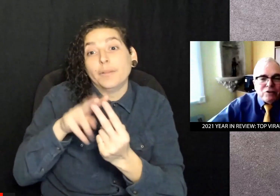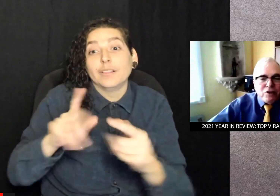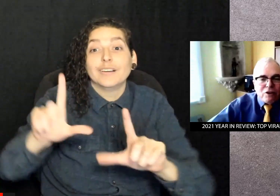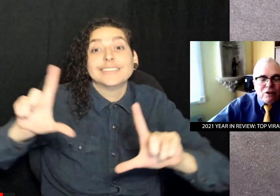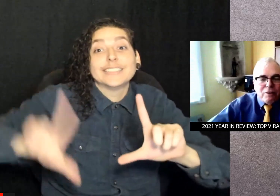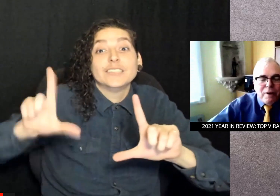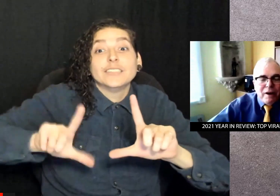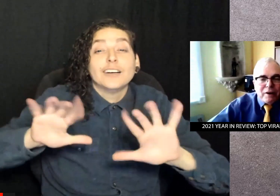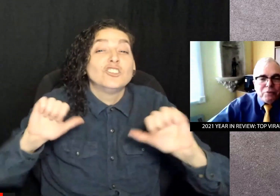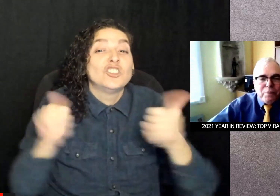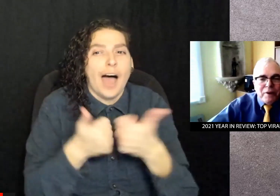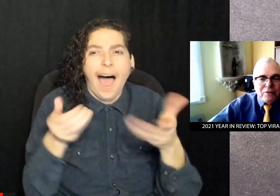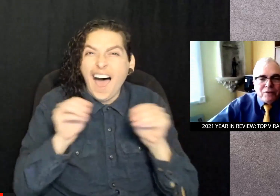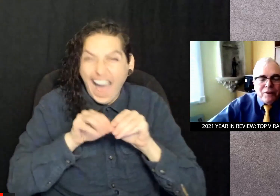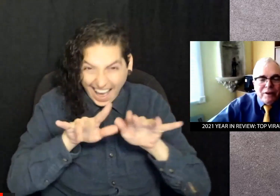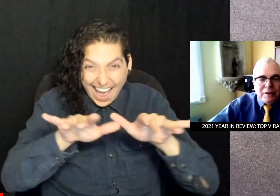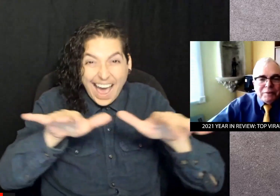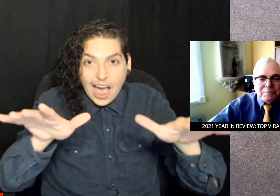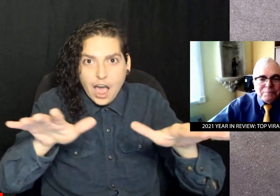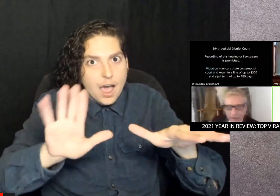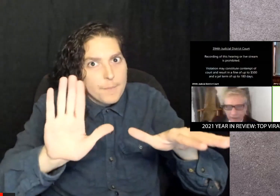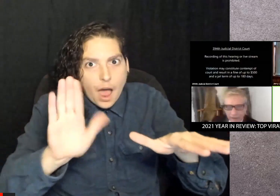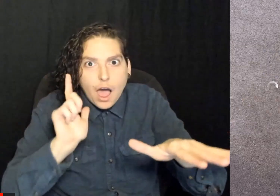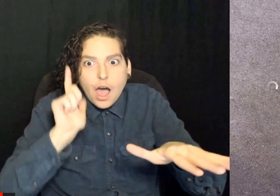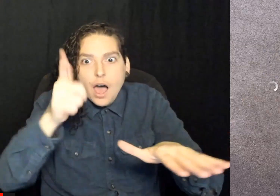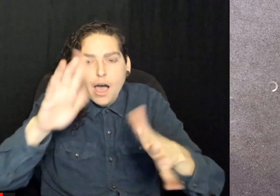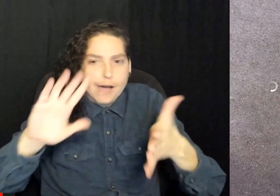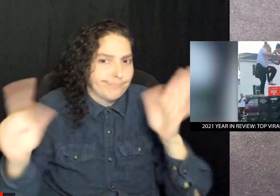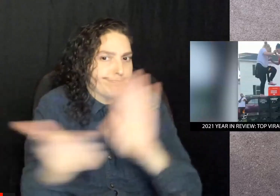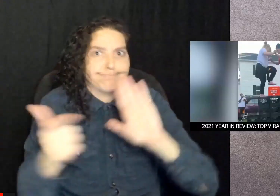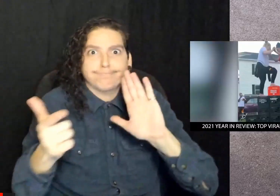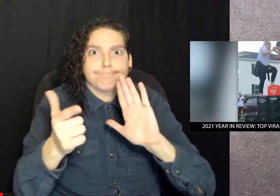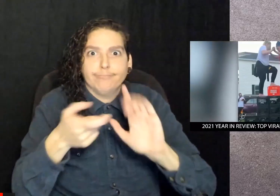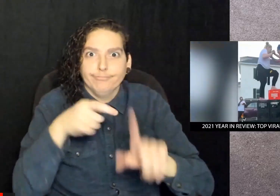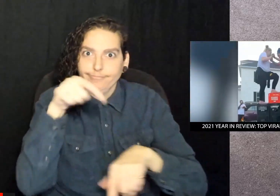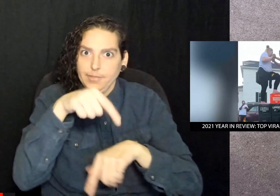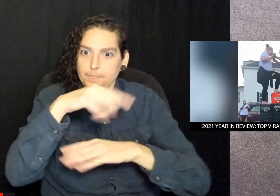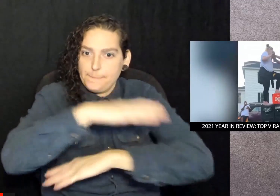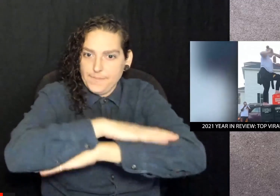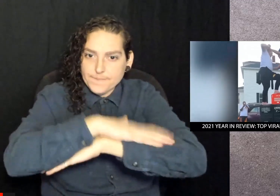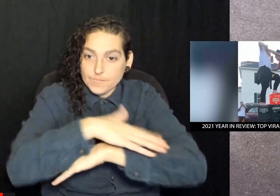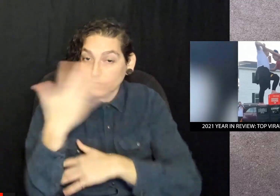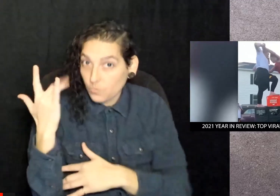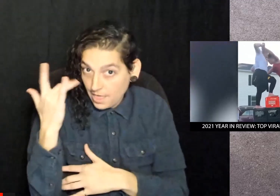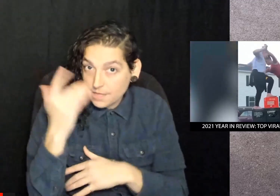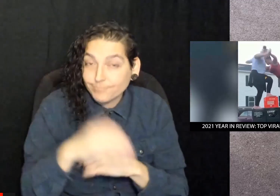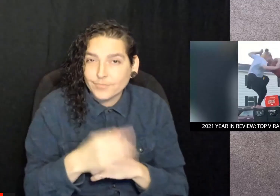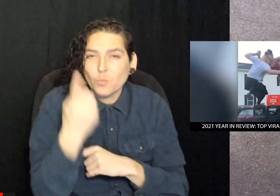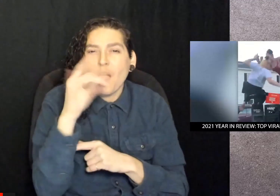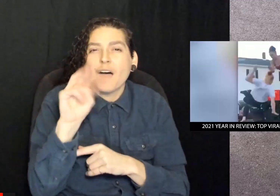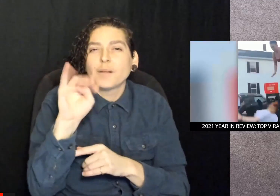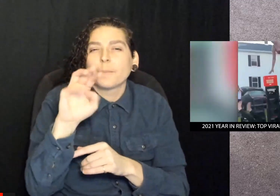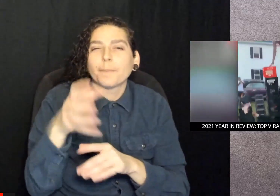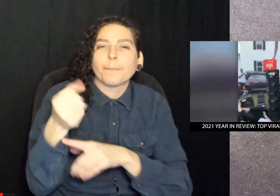a couple of tik-tok challenges went viral but were eventually banned from the platform